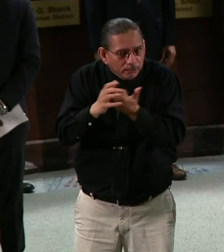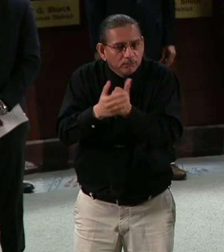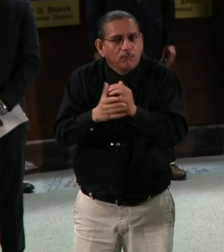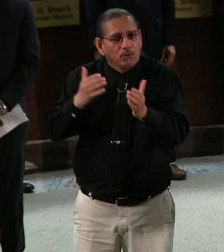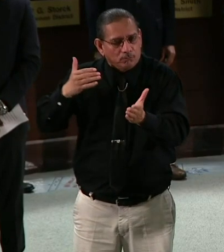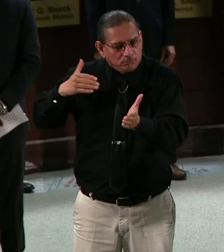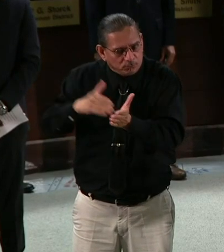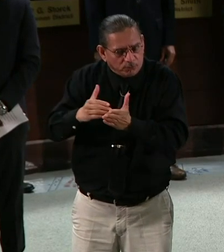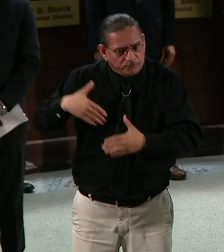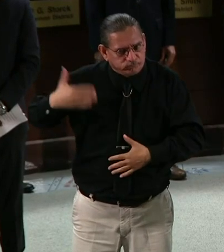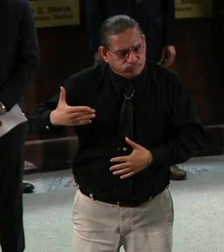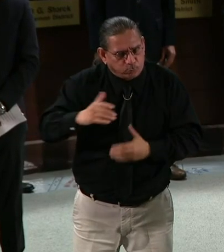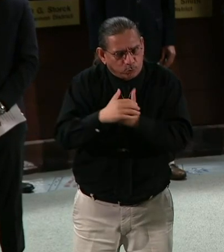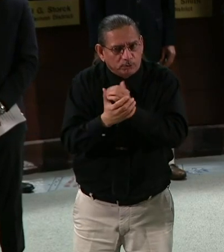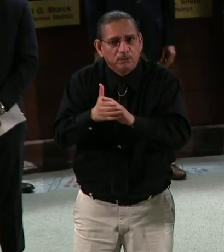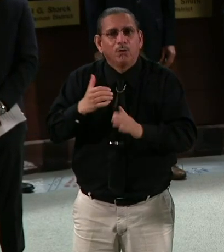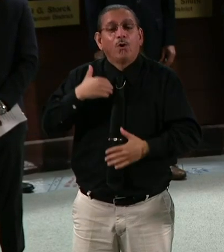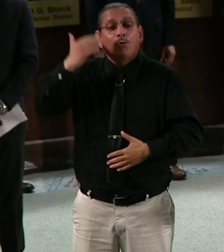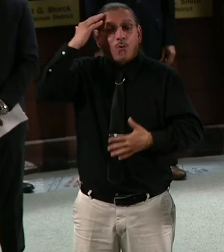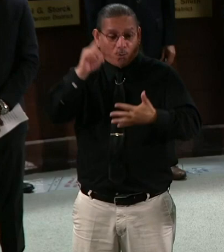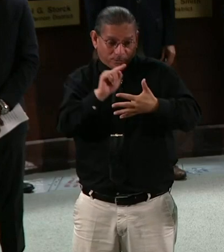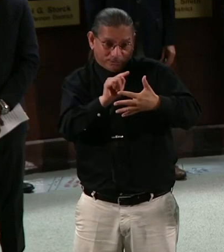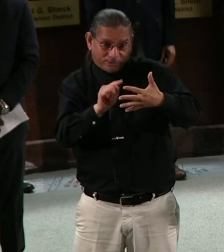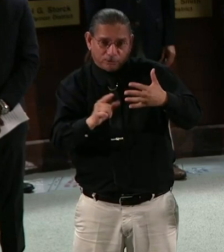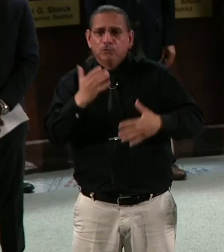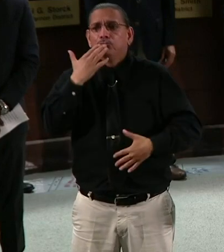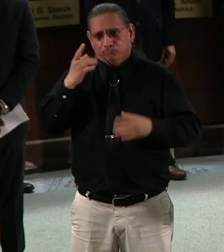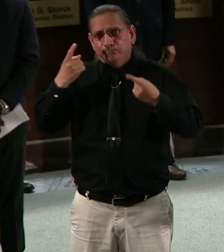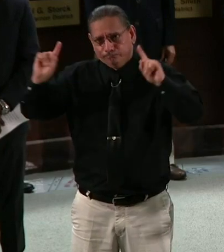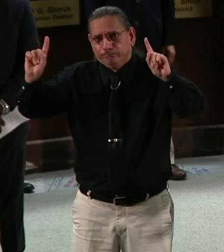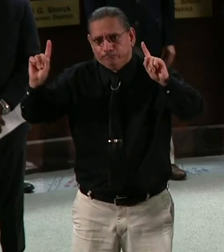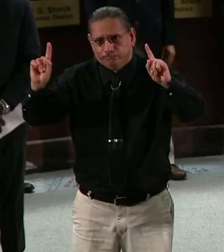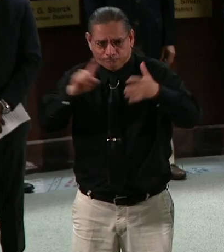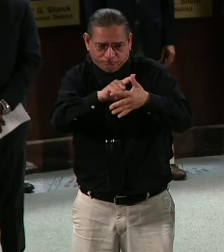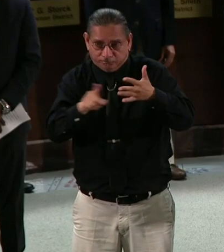WASH YOUR HANDS FREQUENTLY. WE